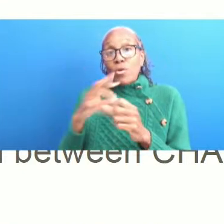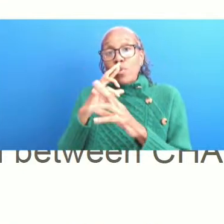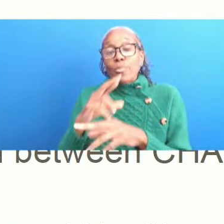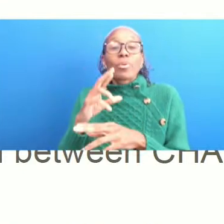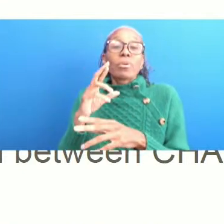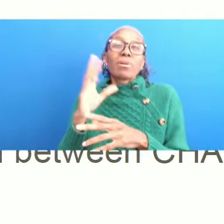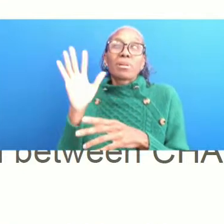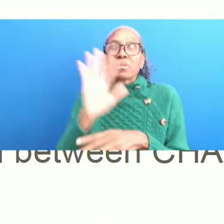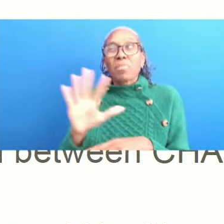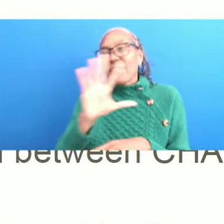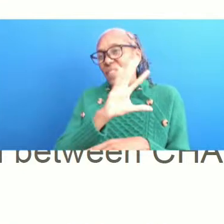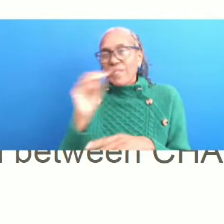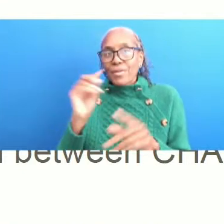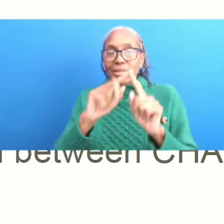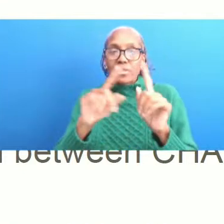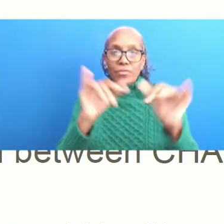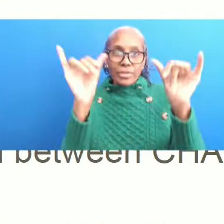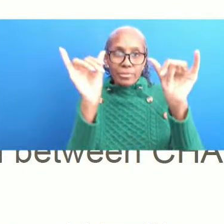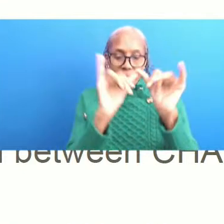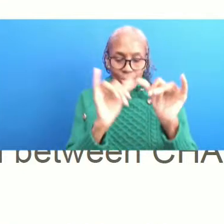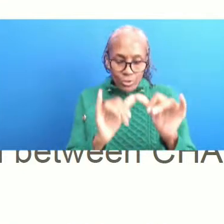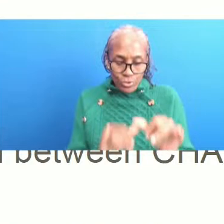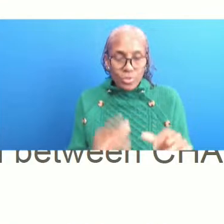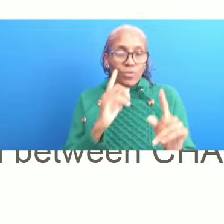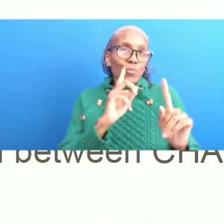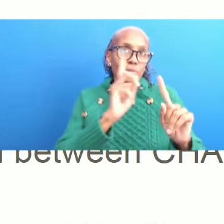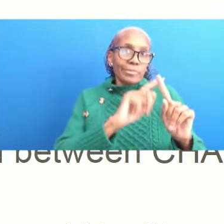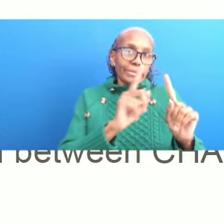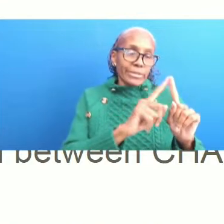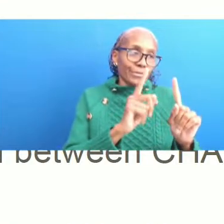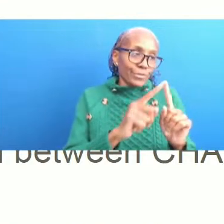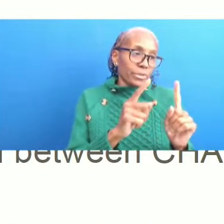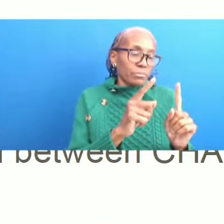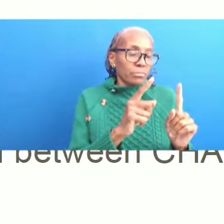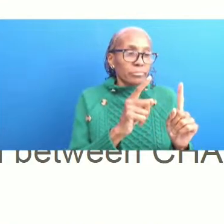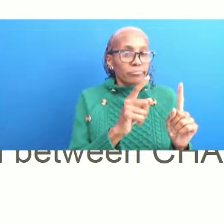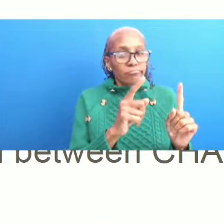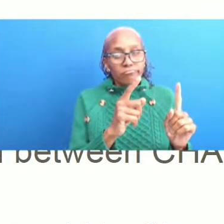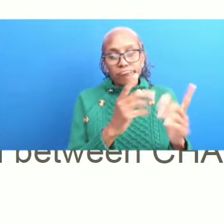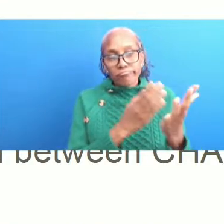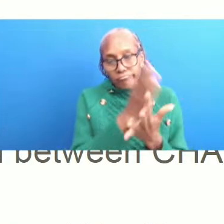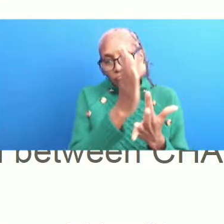THE STATE OF THE COUNTY HEALTH